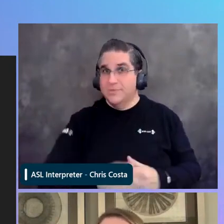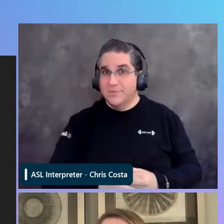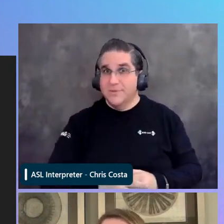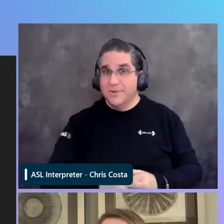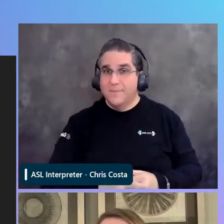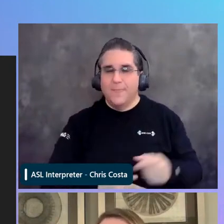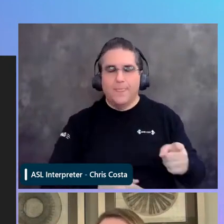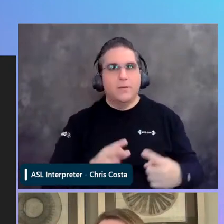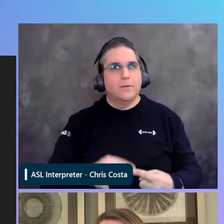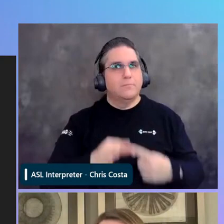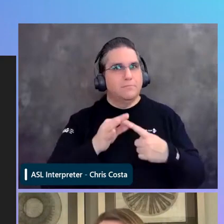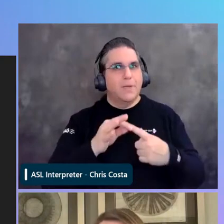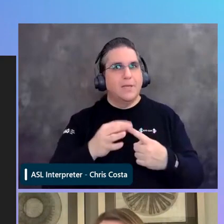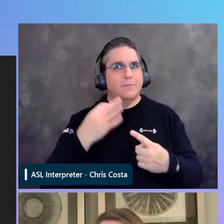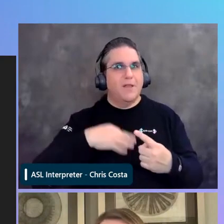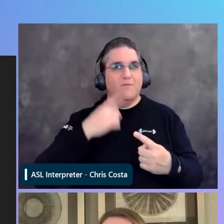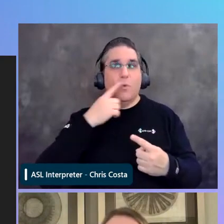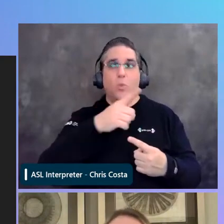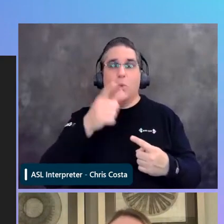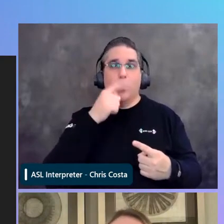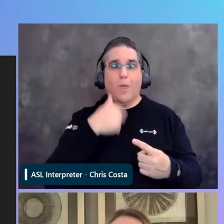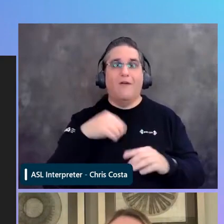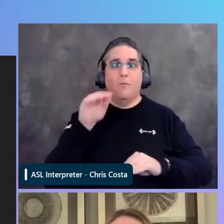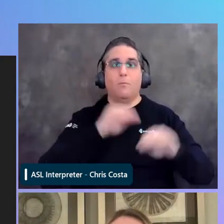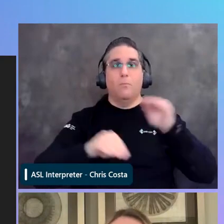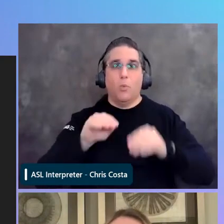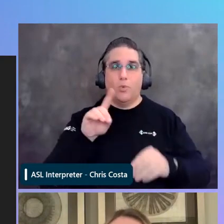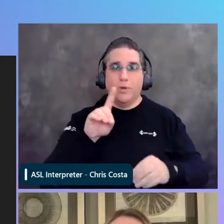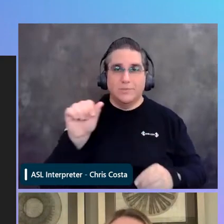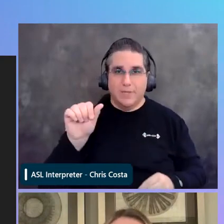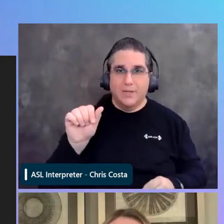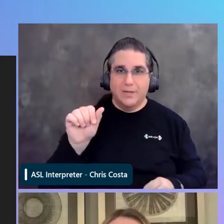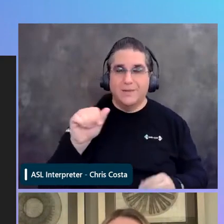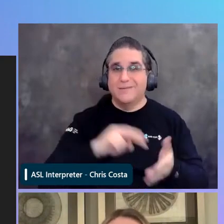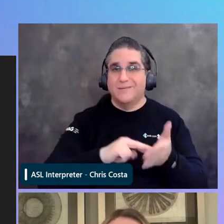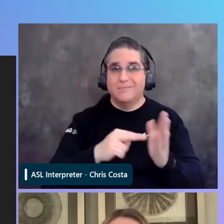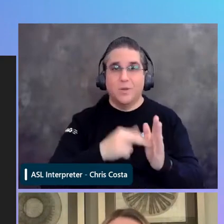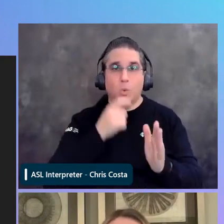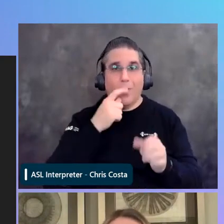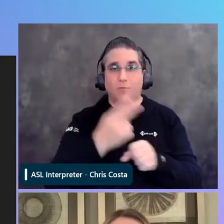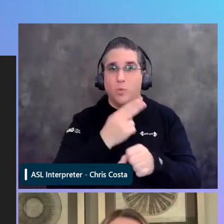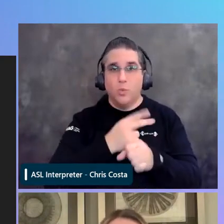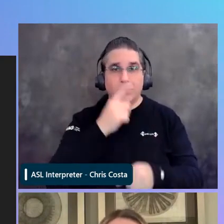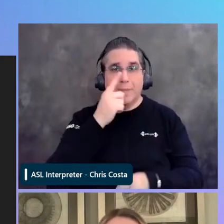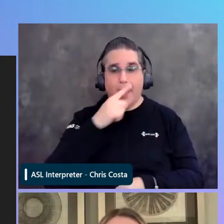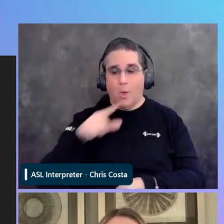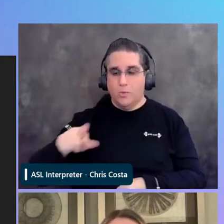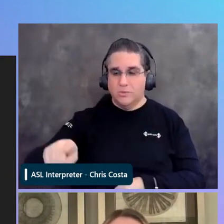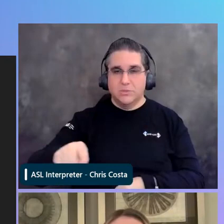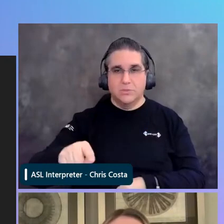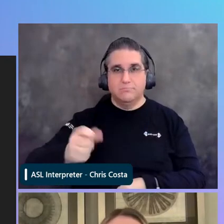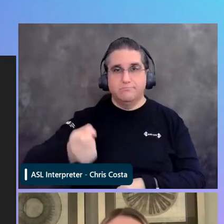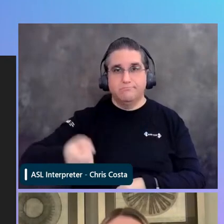developers with motor disabilities, as it eliminates the need for mouse interaction.